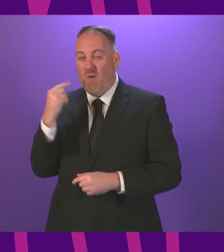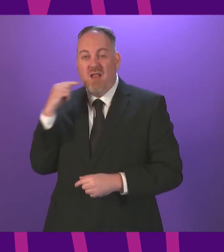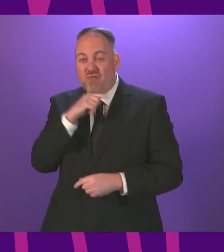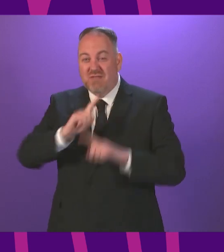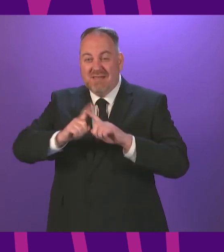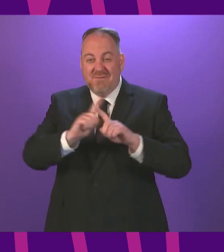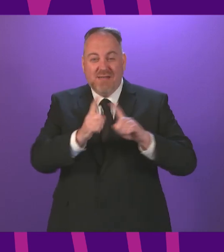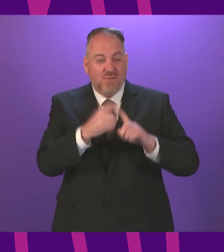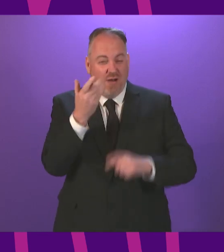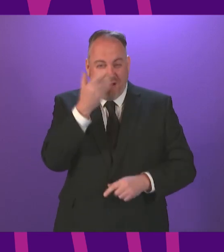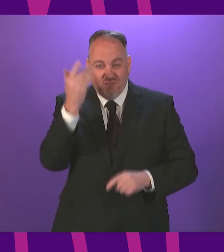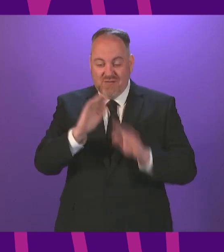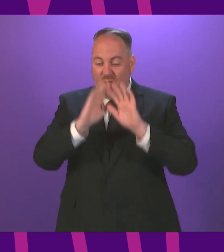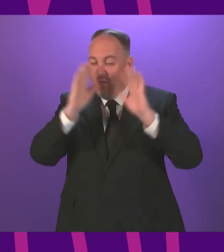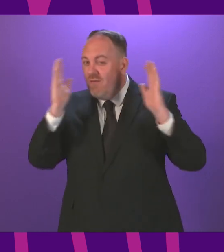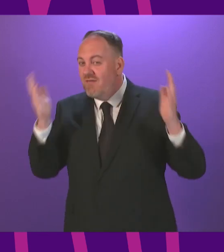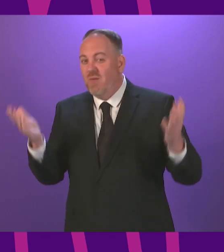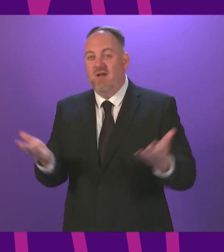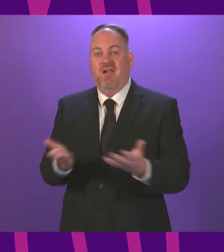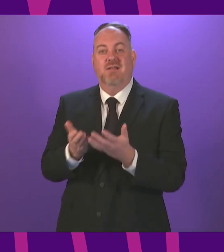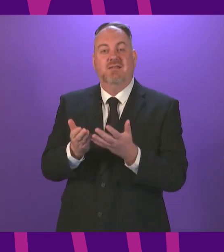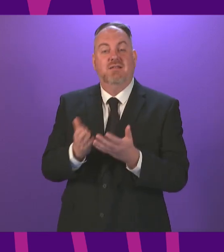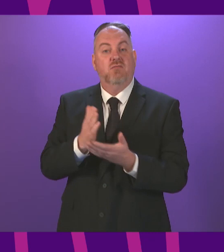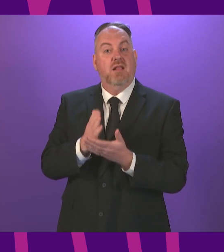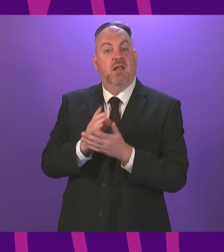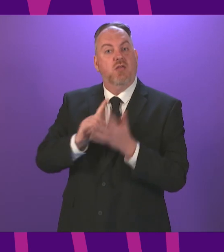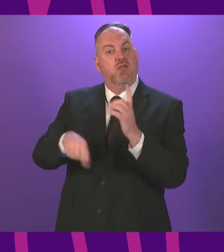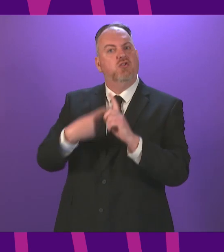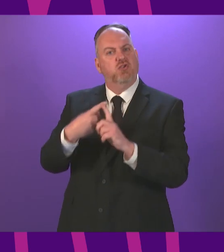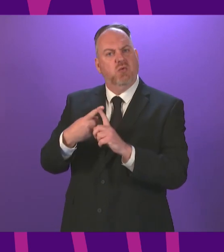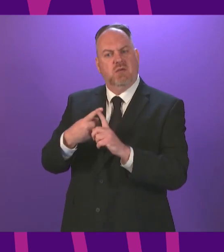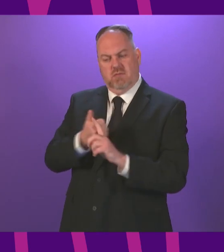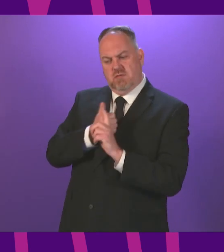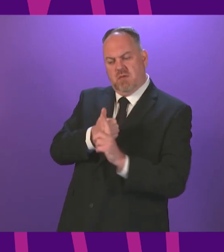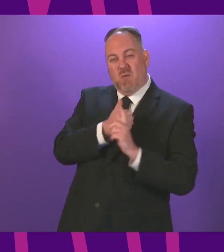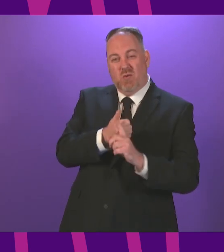around the world. In addition, the Duke of Edinburgh was patron of more than 800 charities.